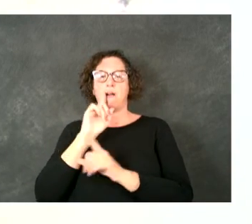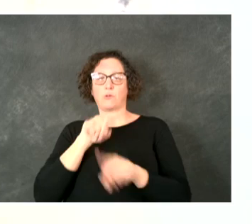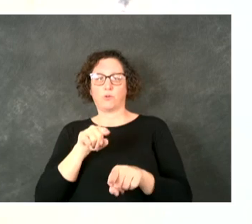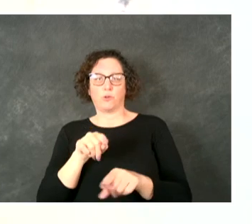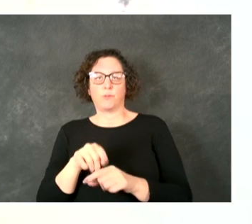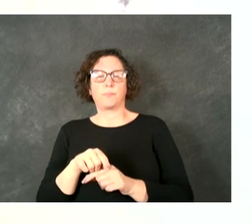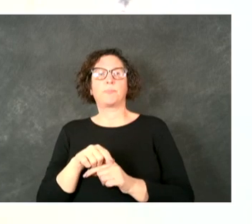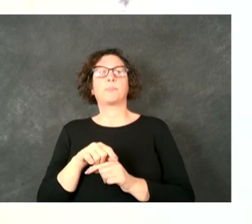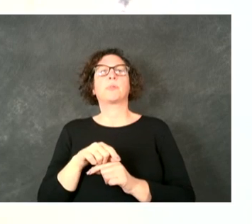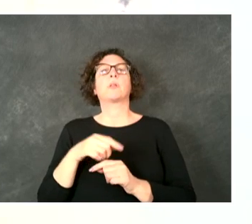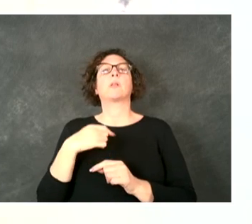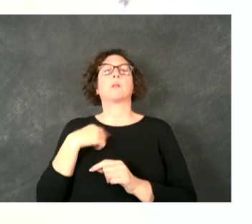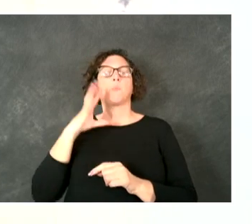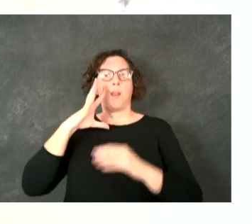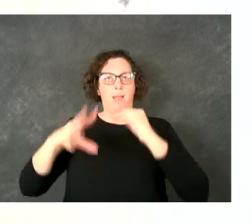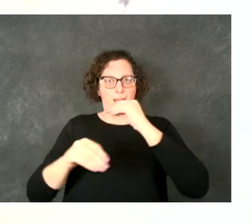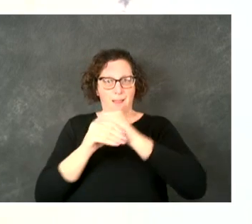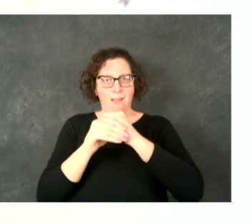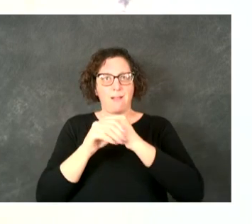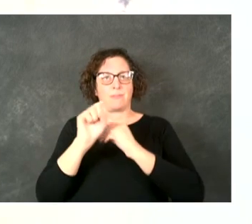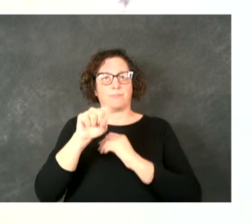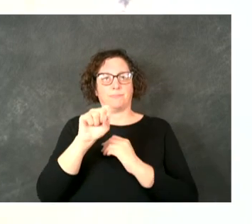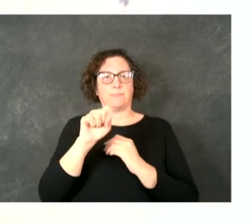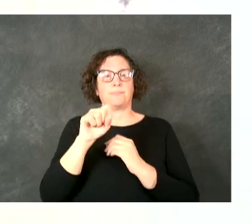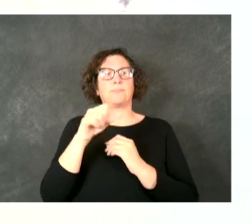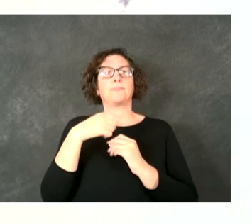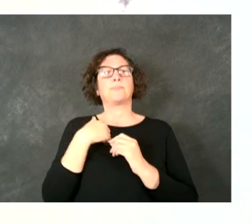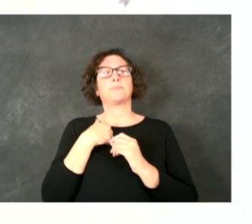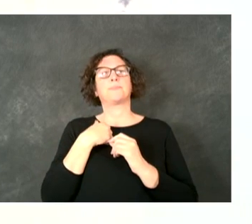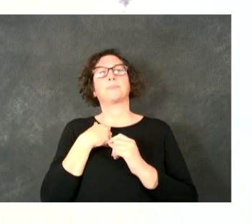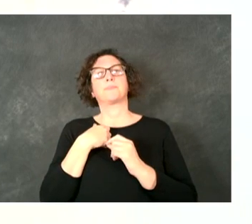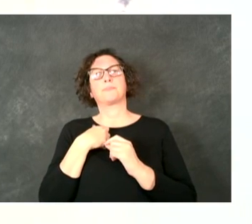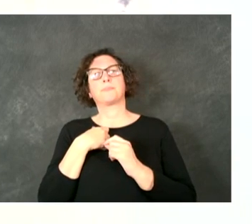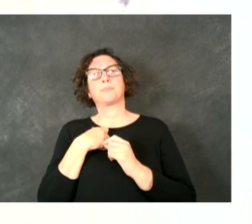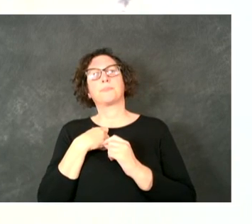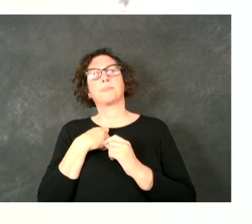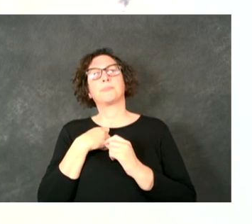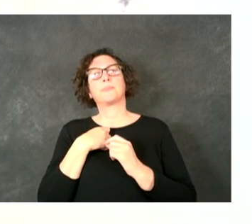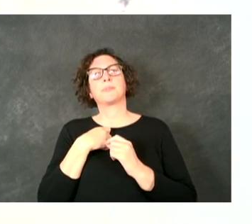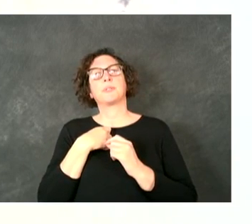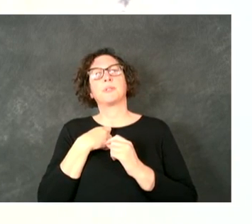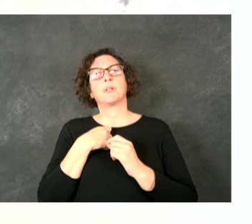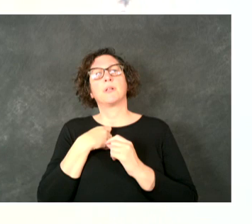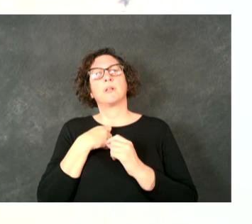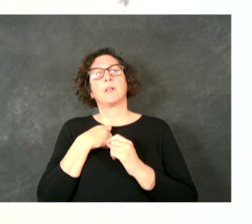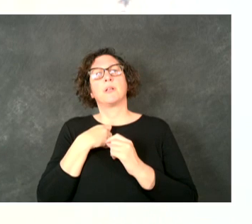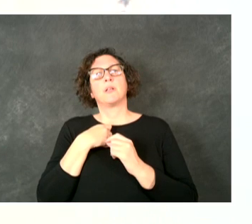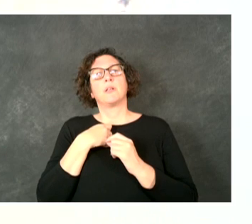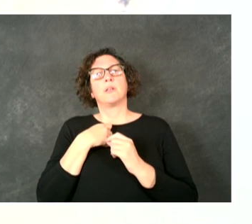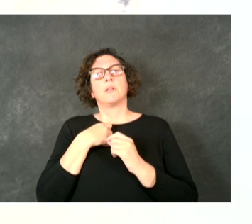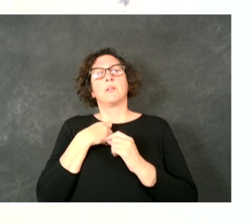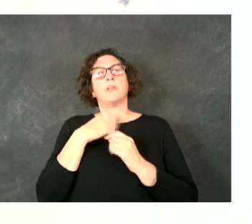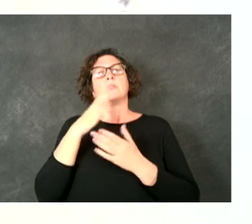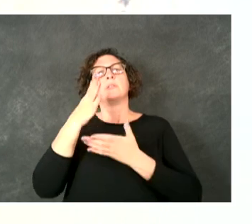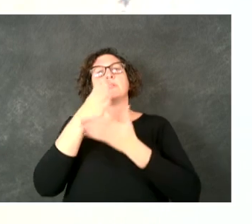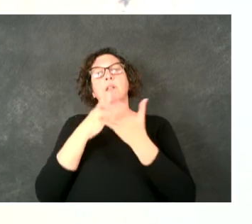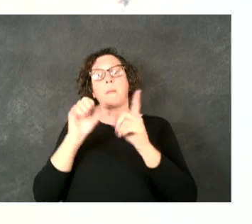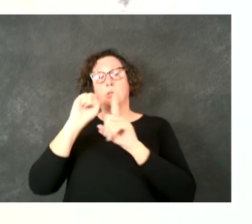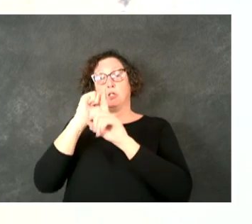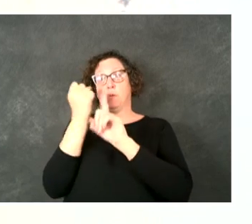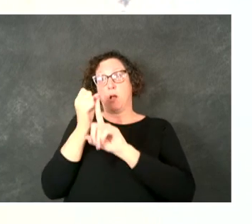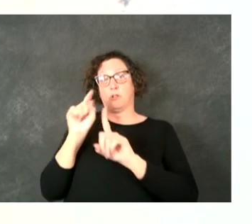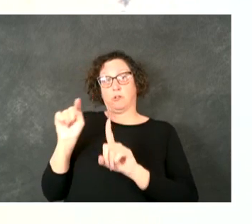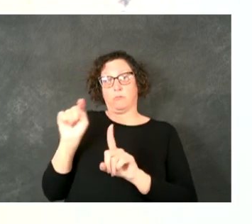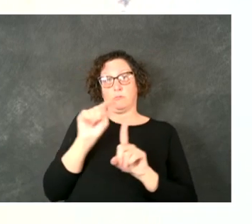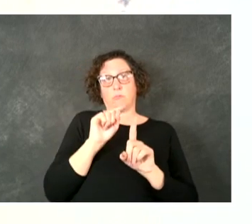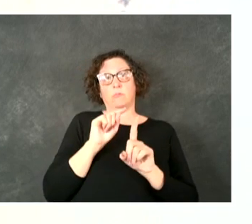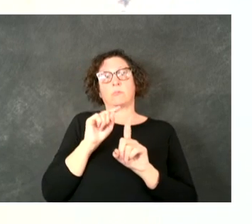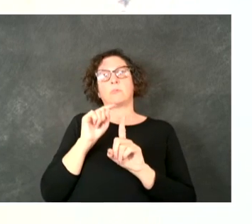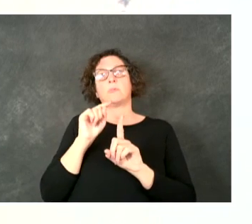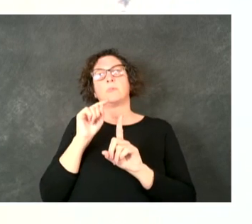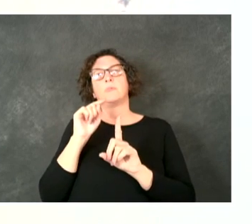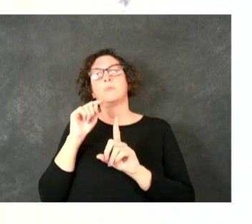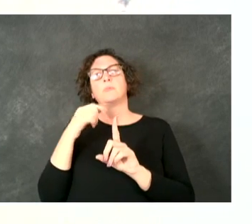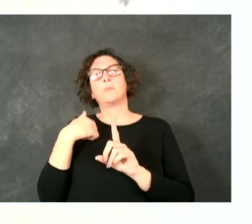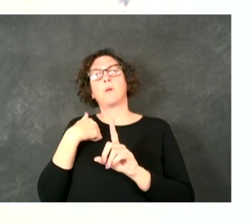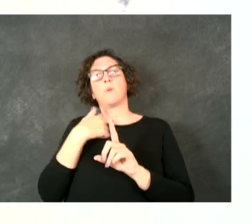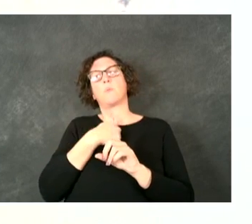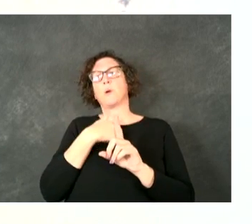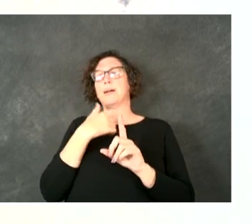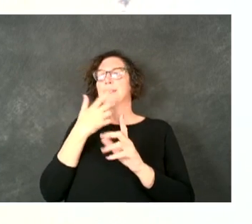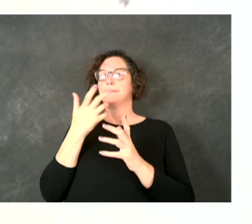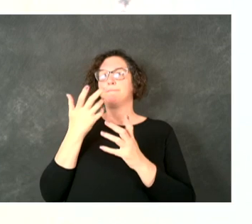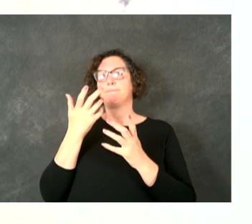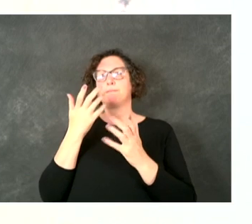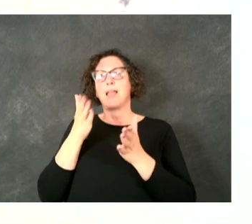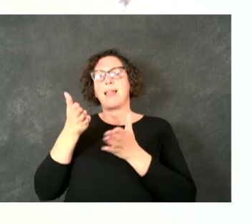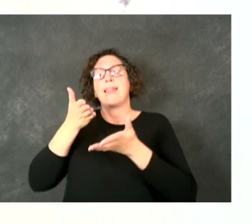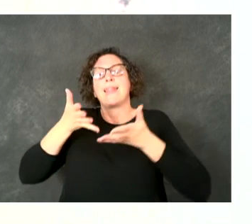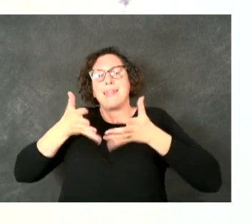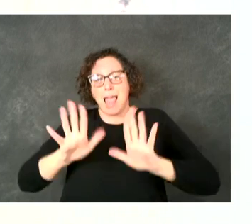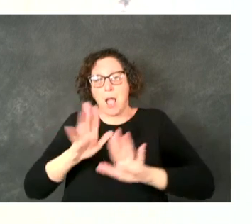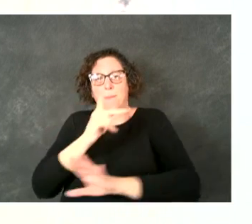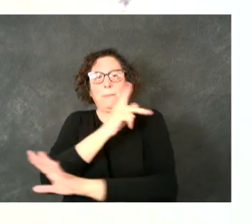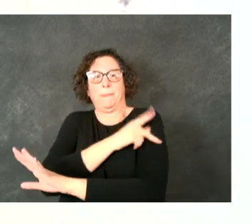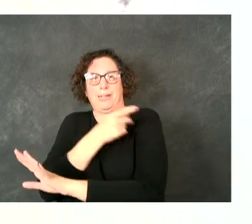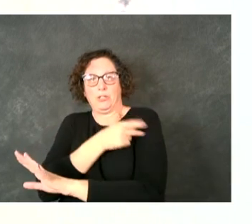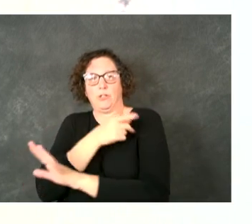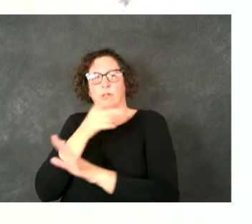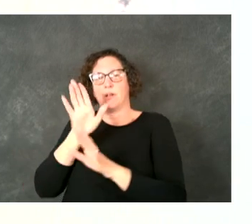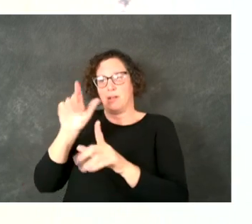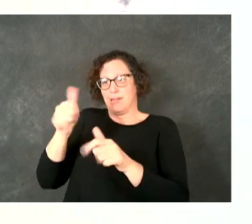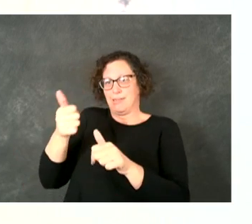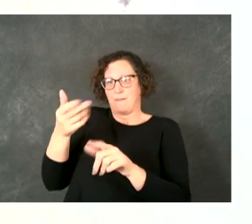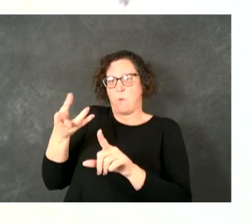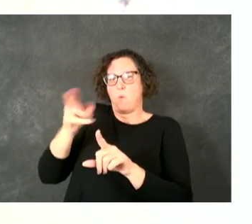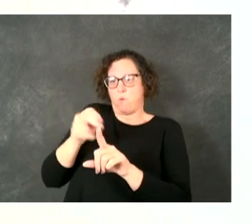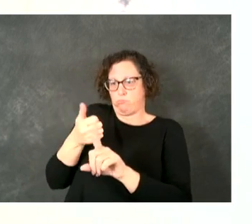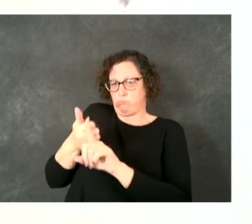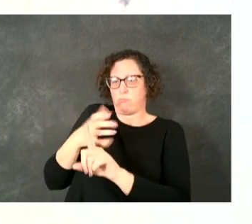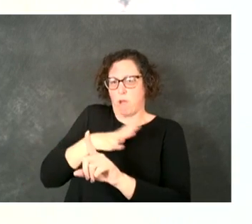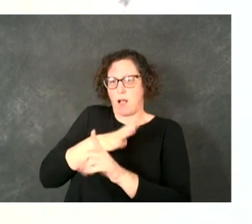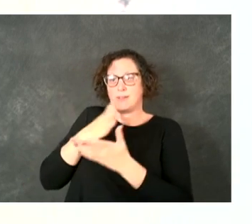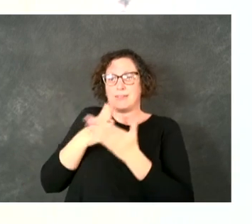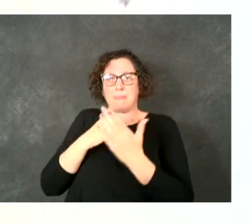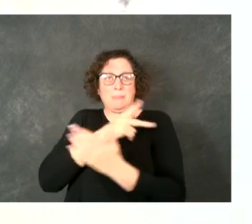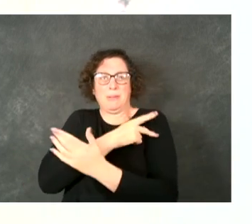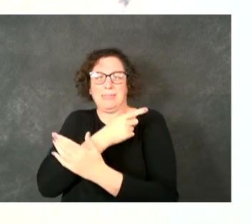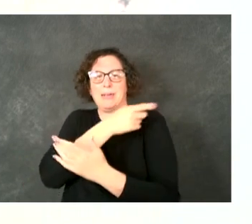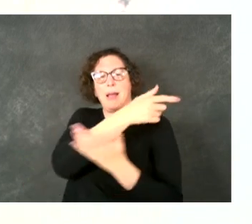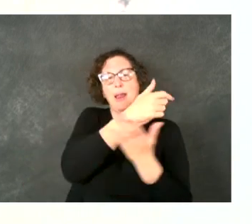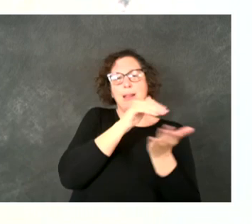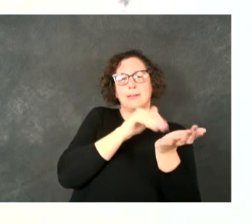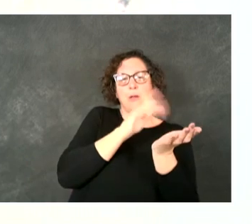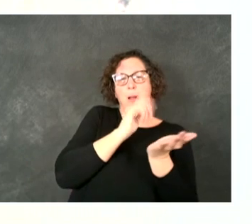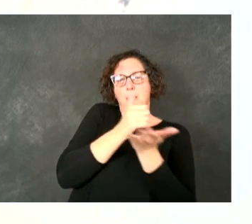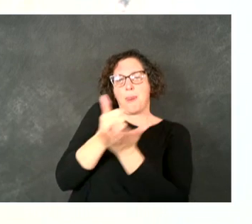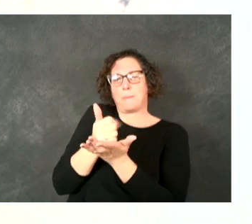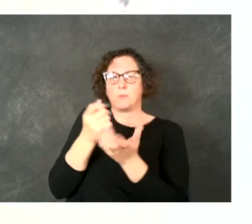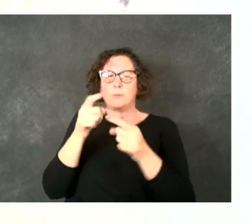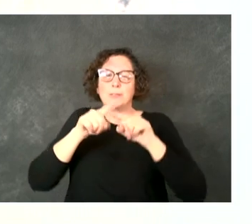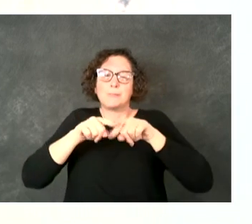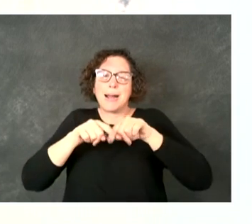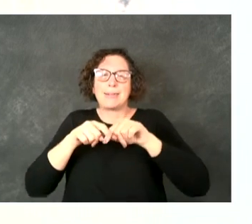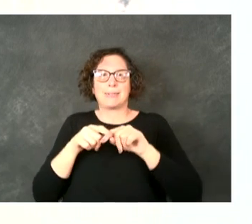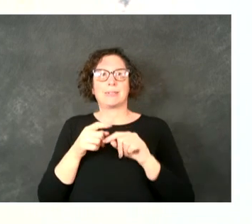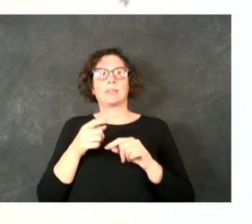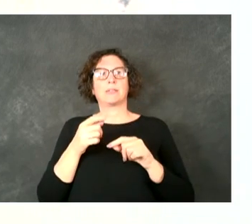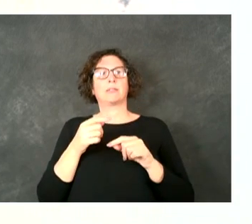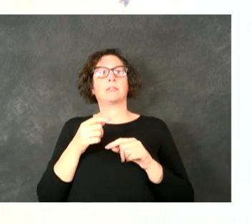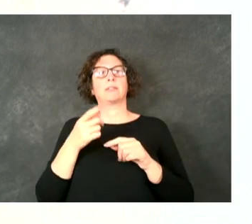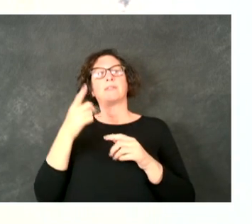TO THAT HEALTH